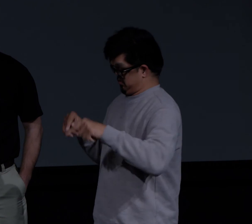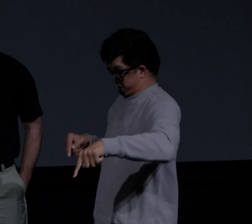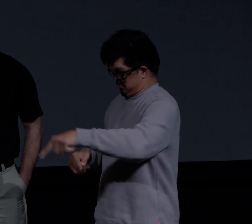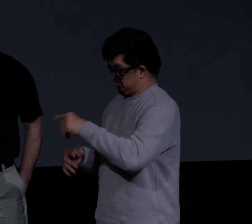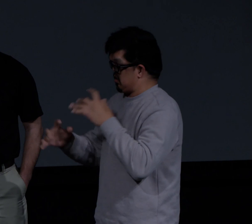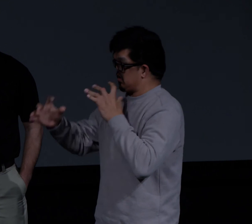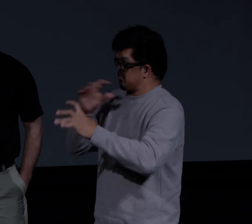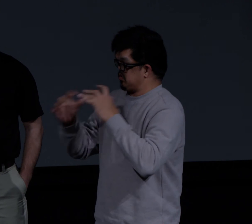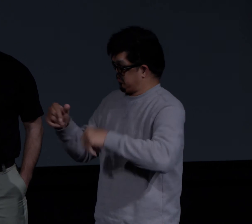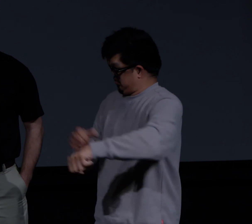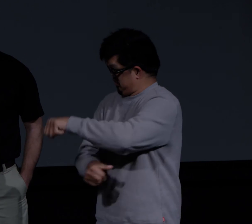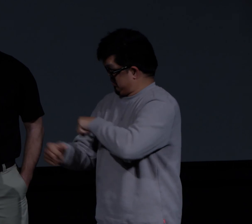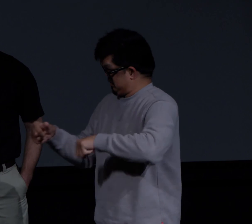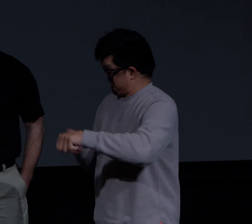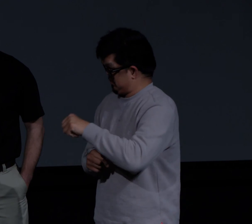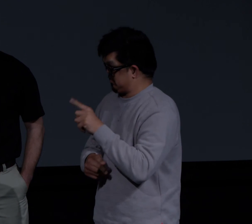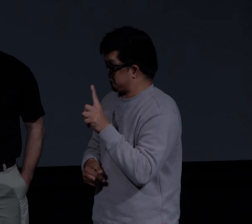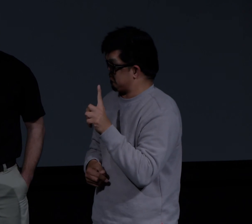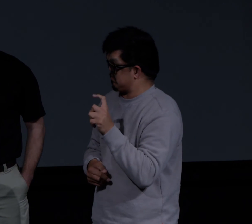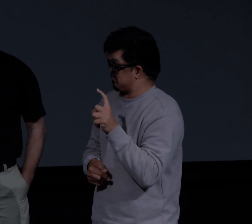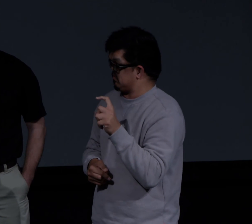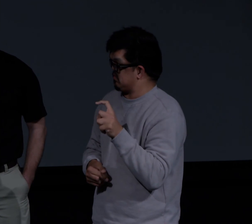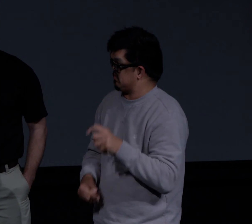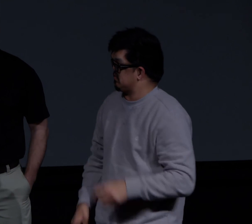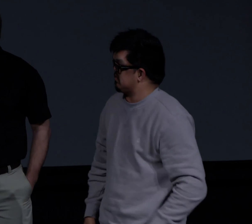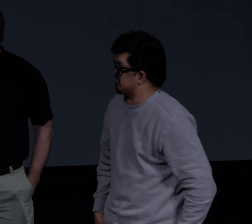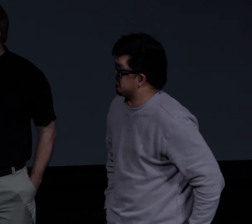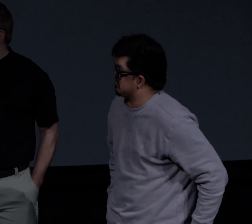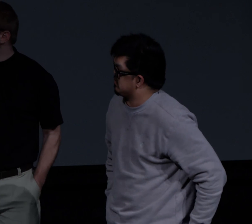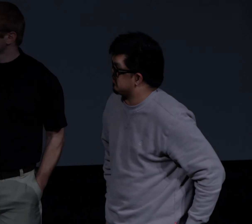I was also wondering about the oxygen concentrations effects